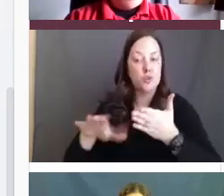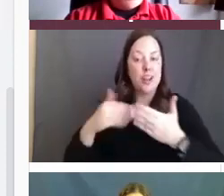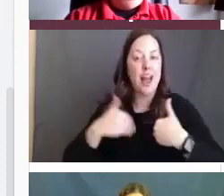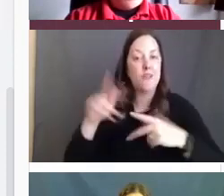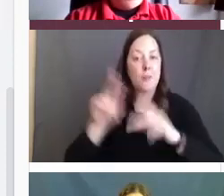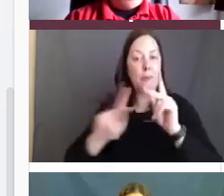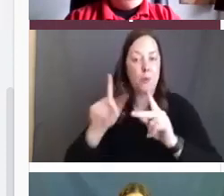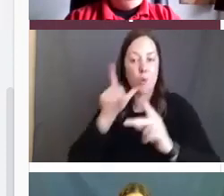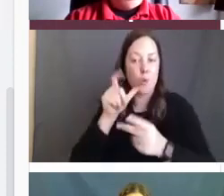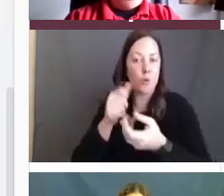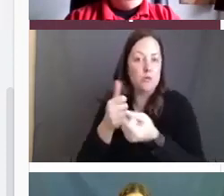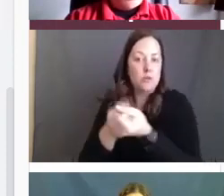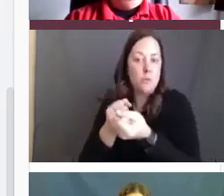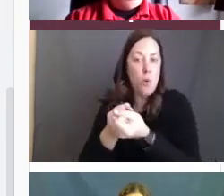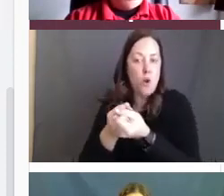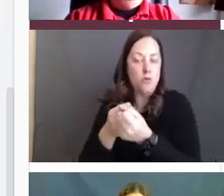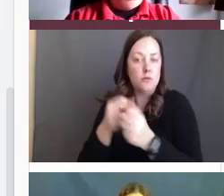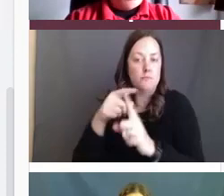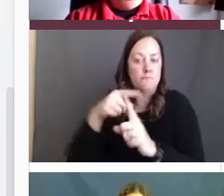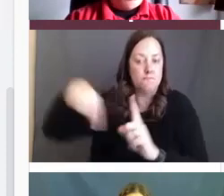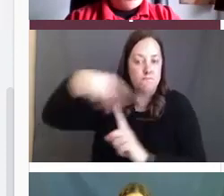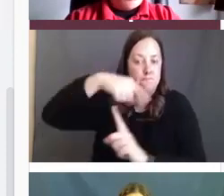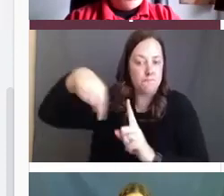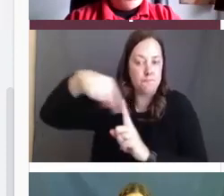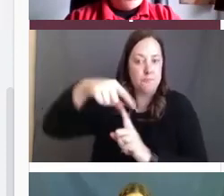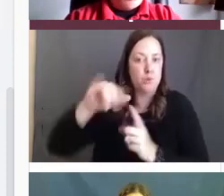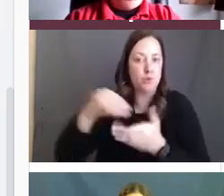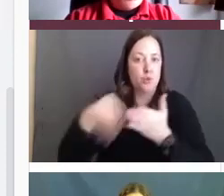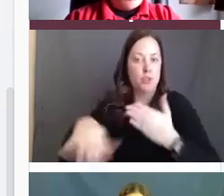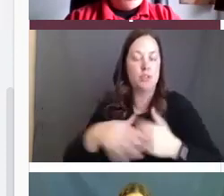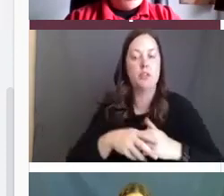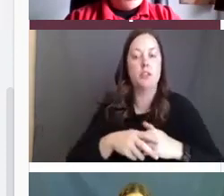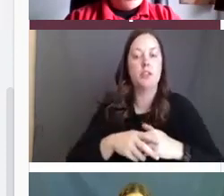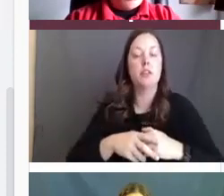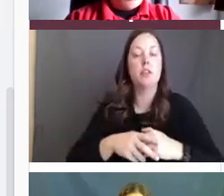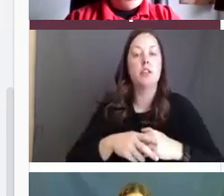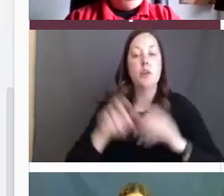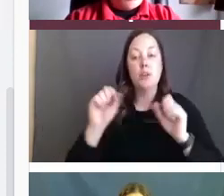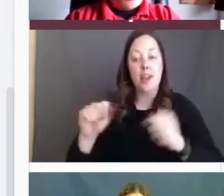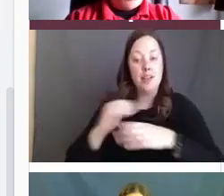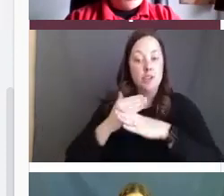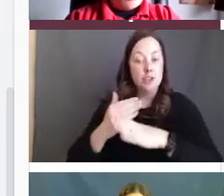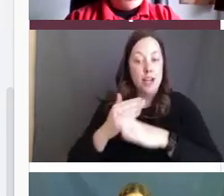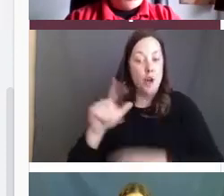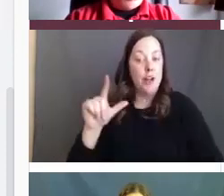out, bold the single word or underline it. All of that is a possibility with PowerPoint. Just like Microsoft Word if you're accustomed to the software.